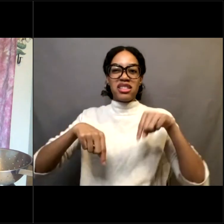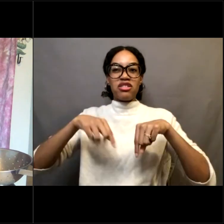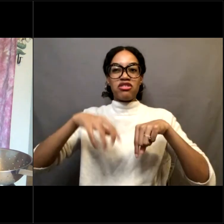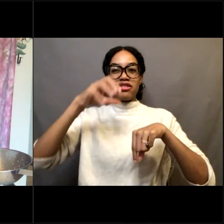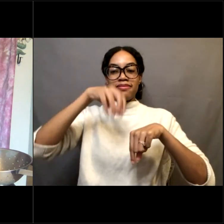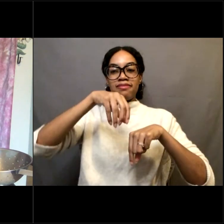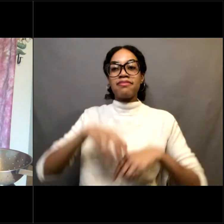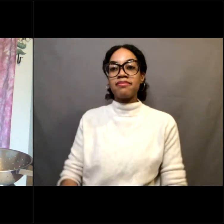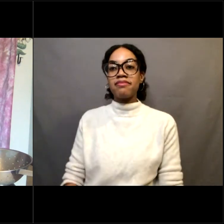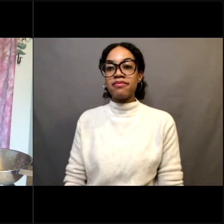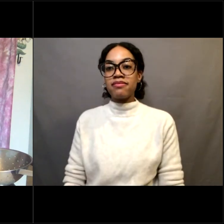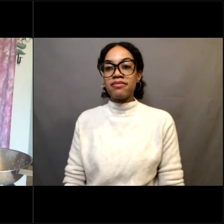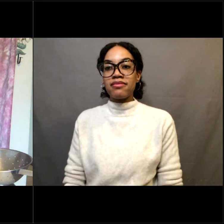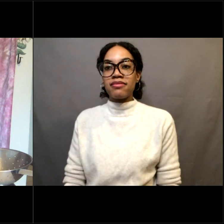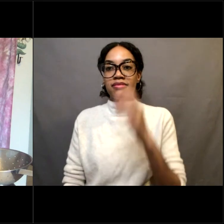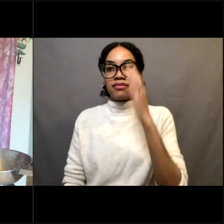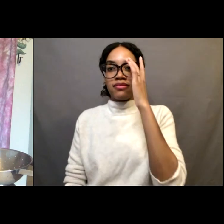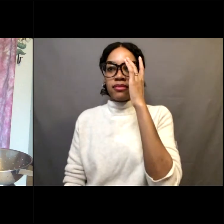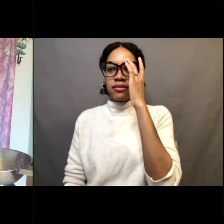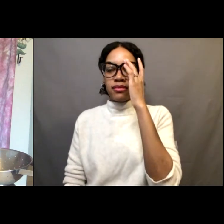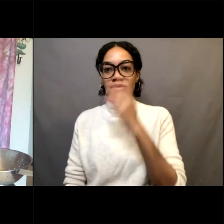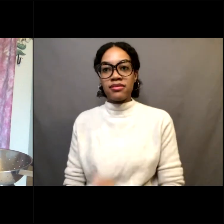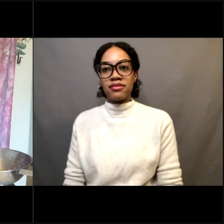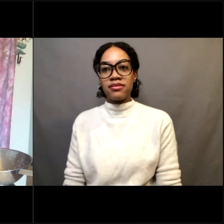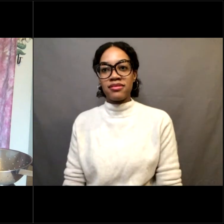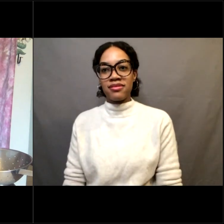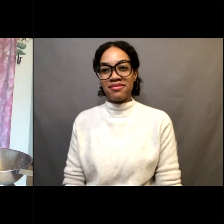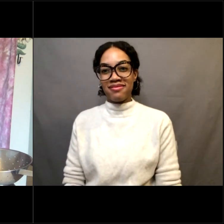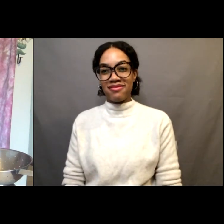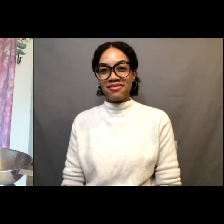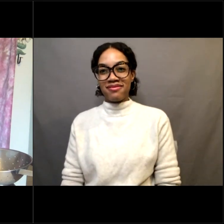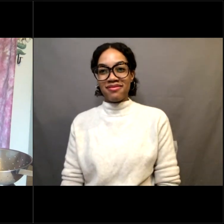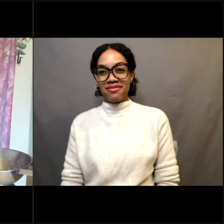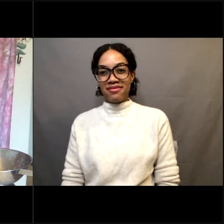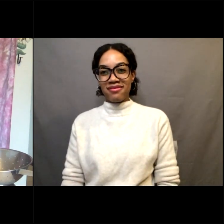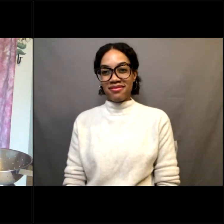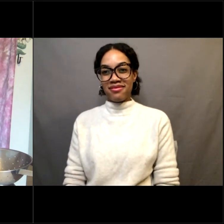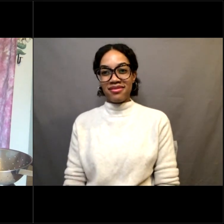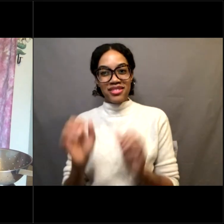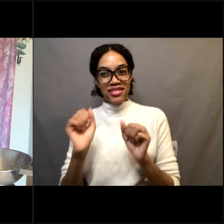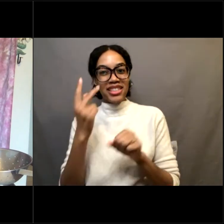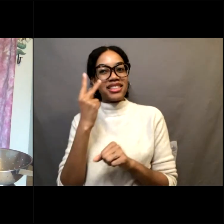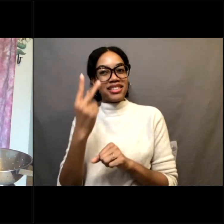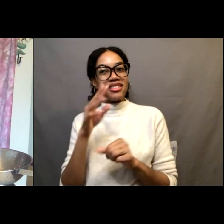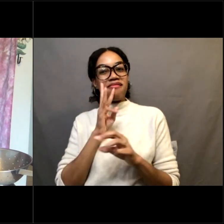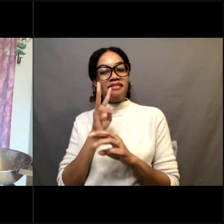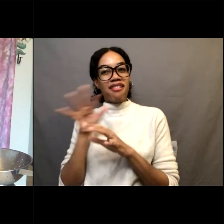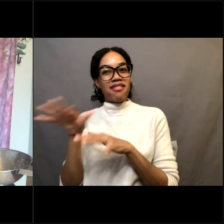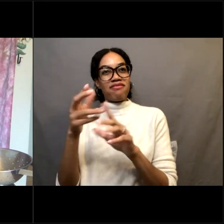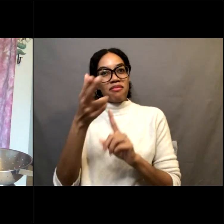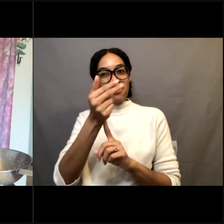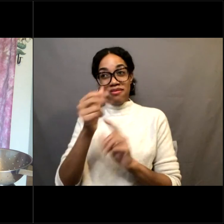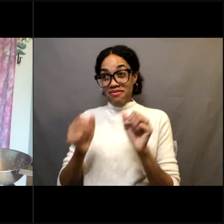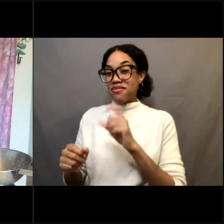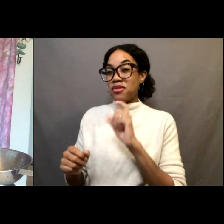or currently over slip the water as well if you're on stilts. They're pretty cool. Okay, so we've got it up on stilts.